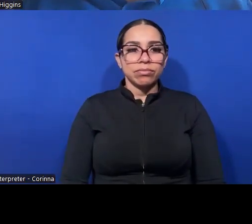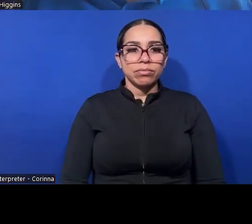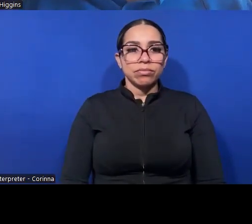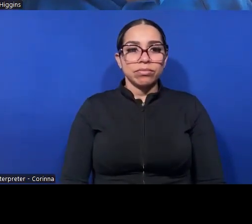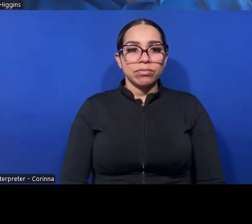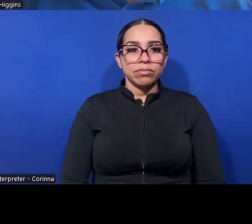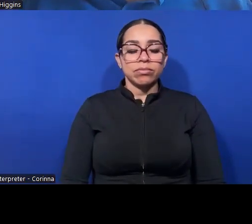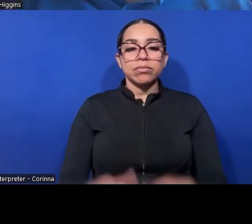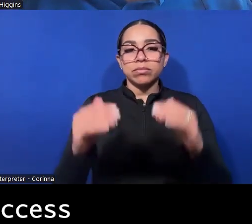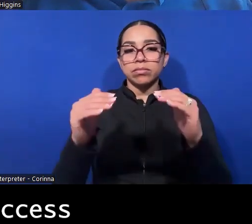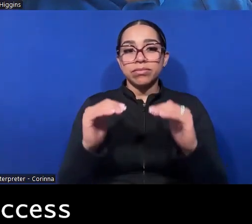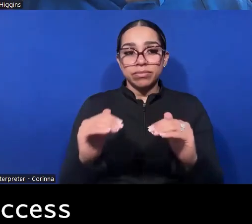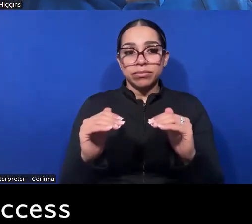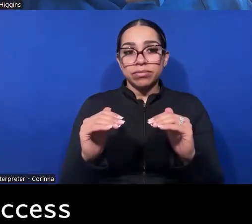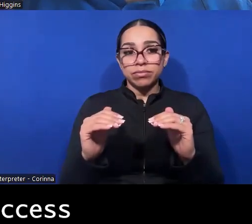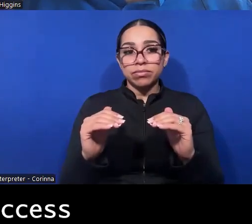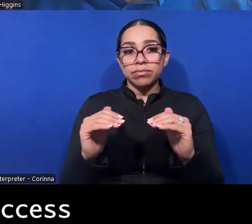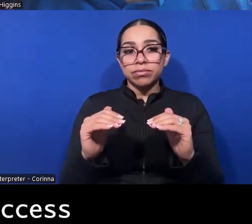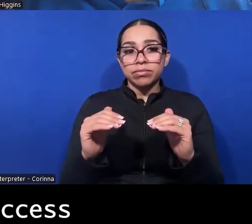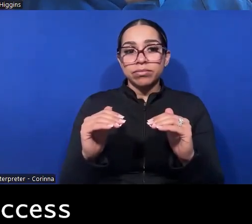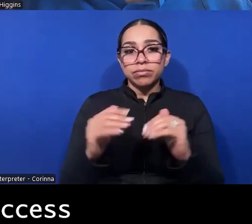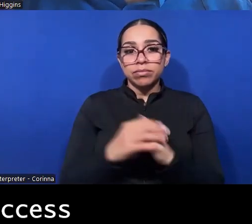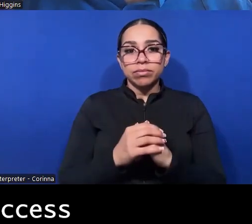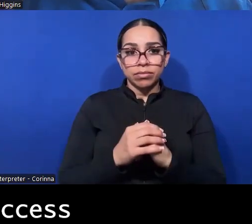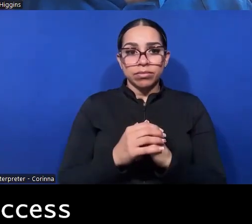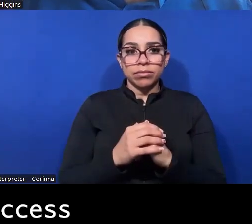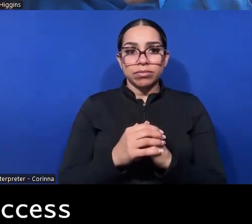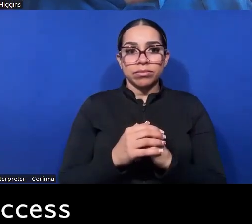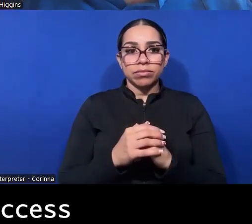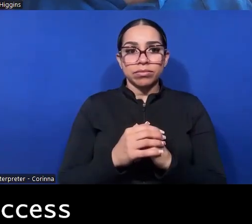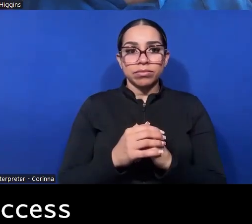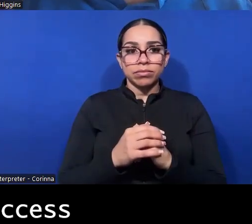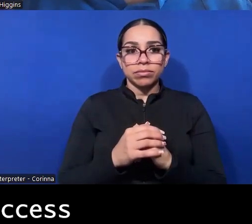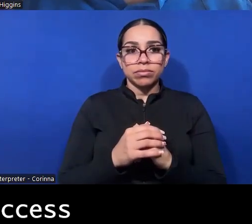And then it list, those programs that you can, access through full scope Medi-Cal.